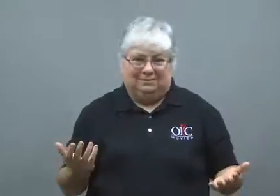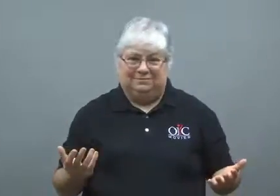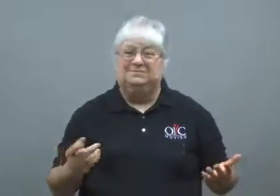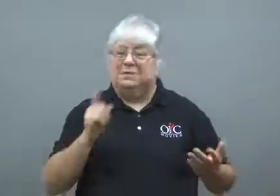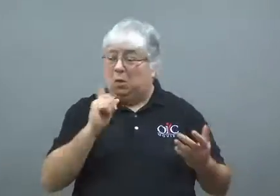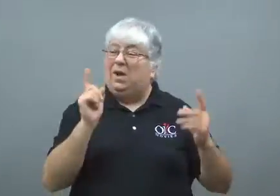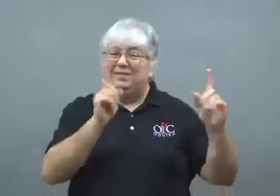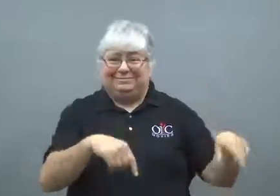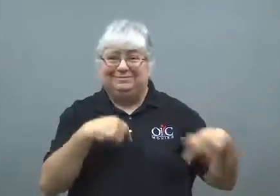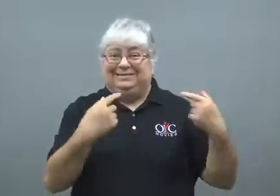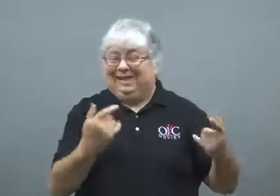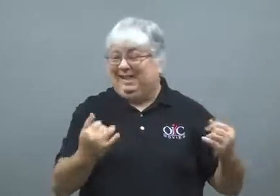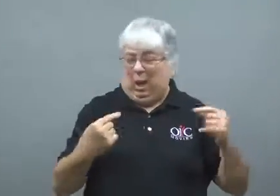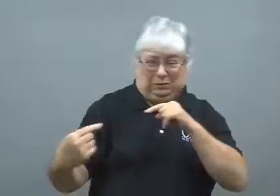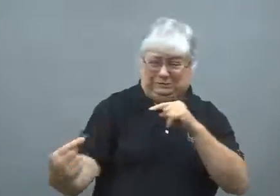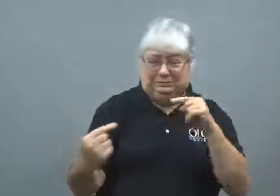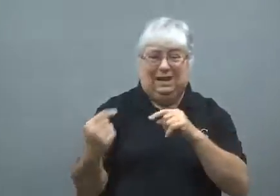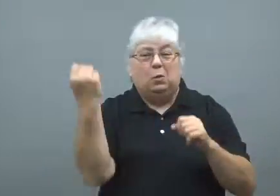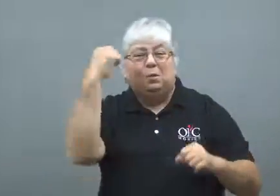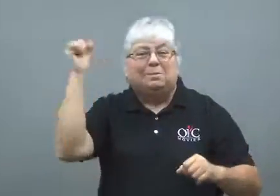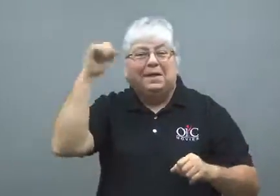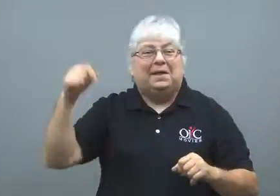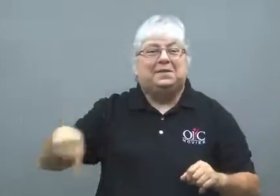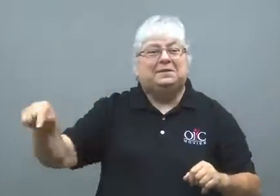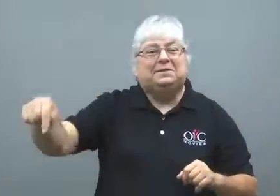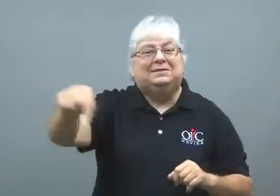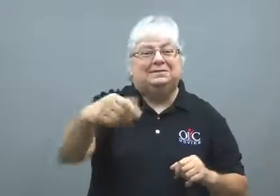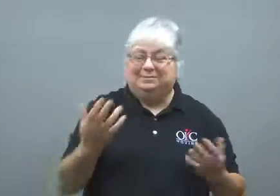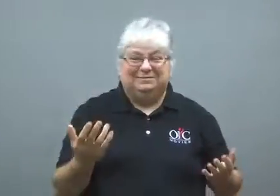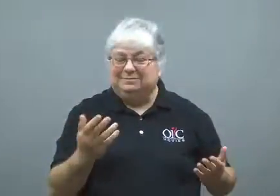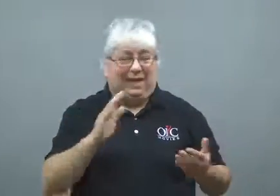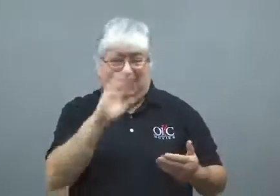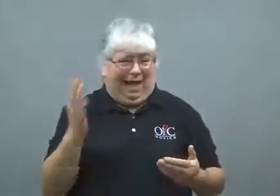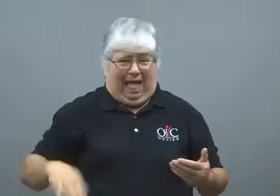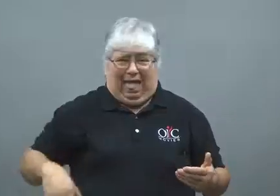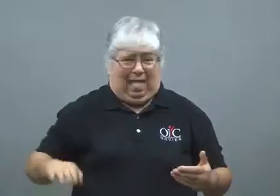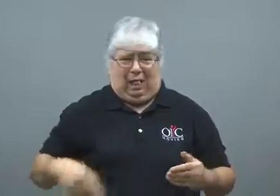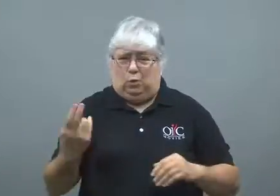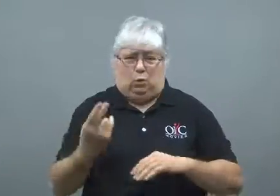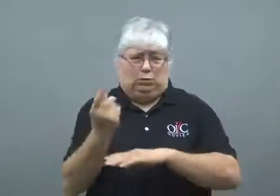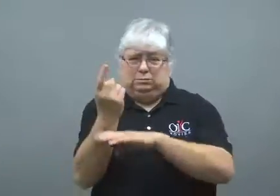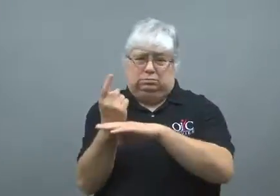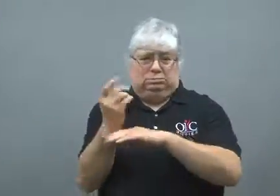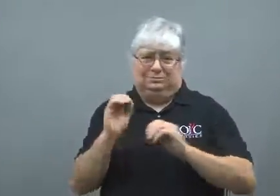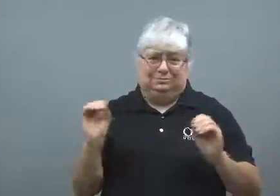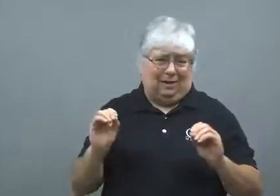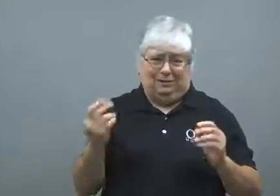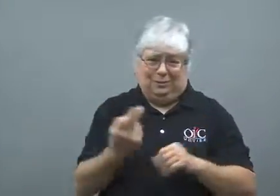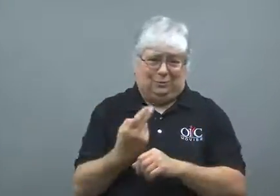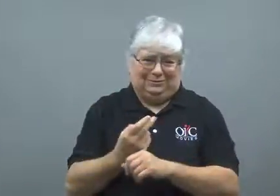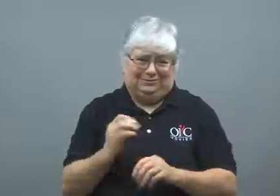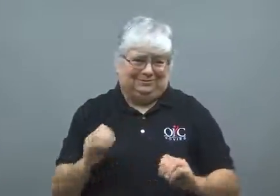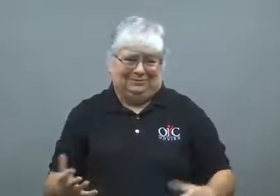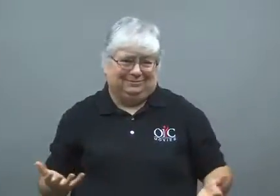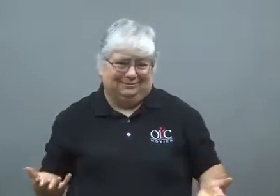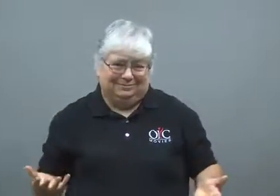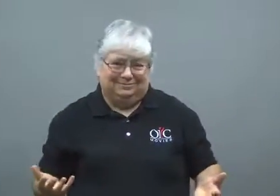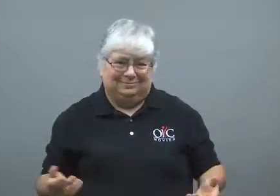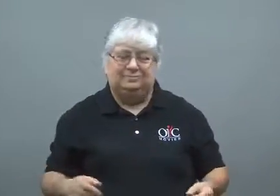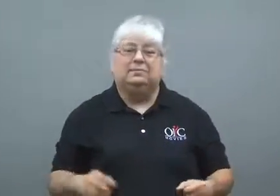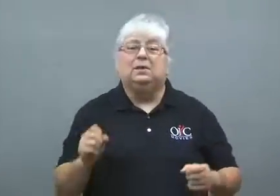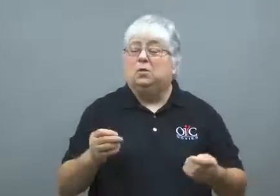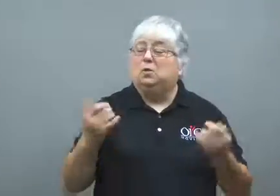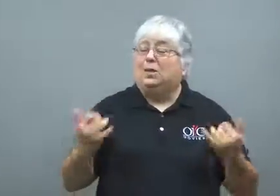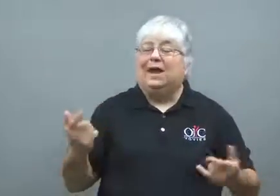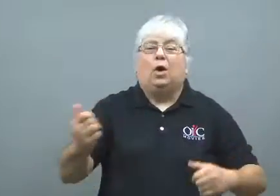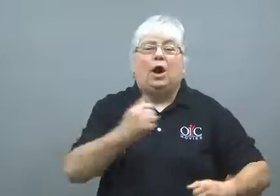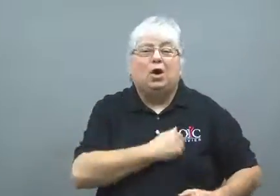Ukraine has not used any missiles at all in its dispute with the separatists.